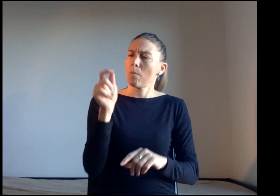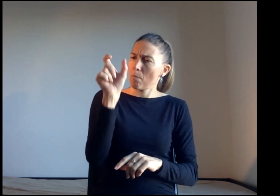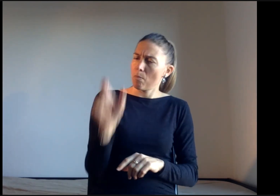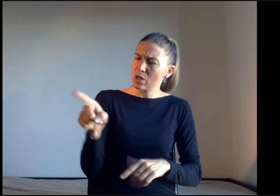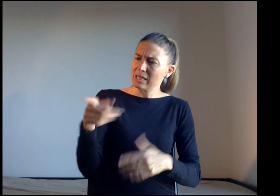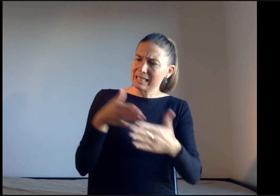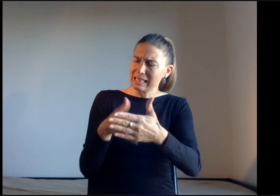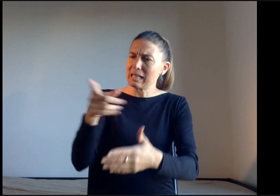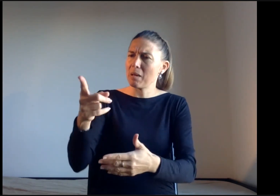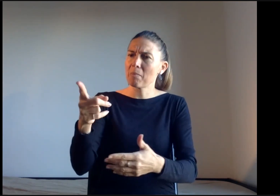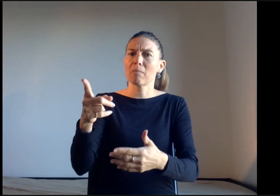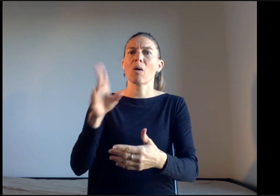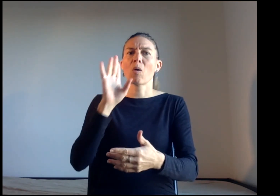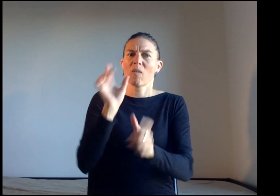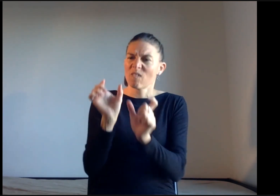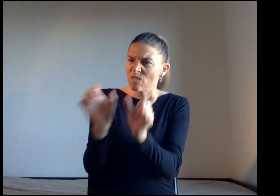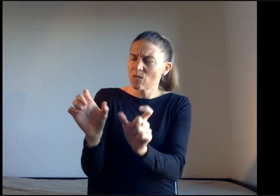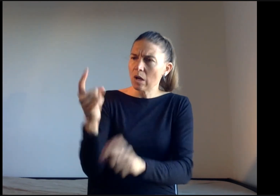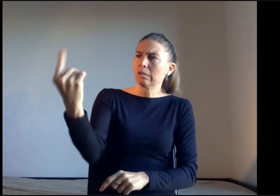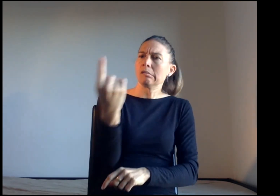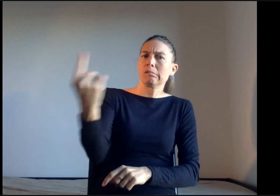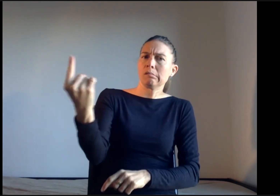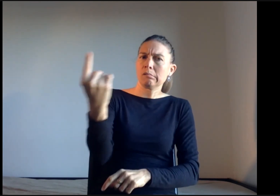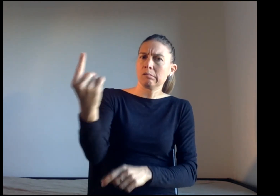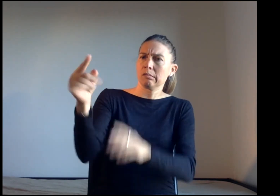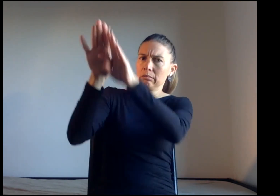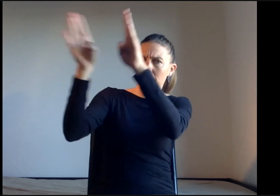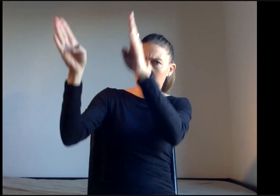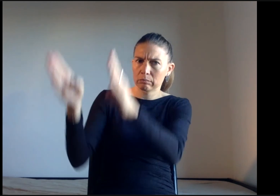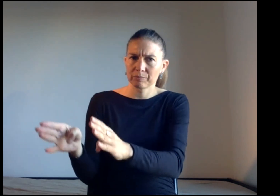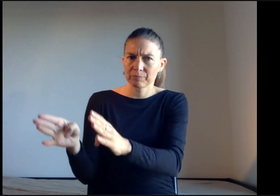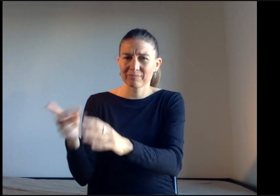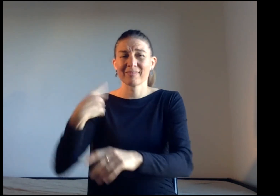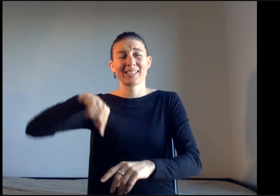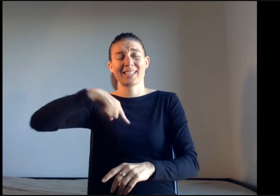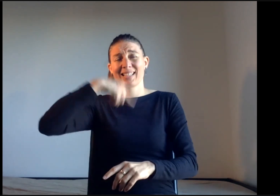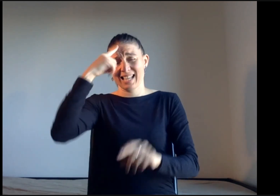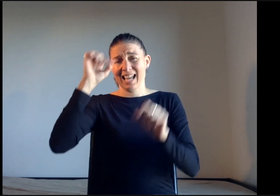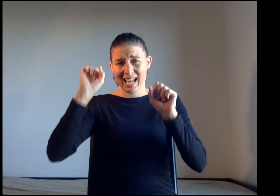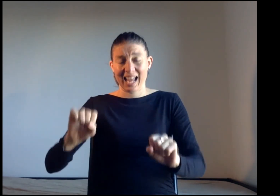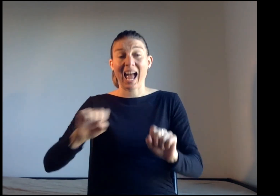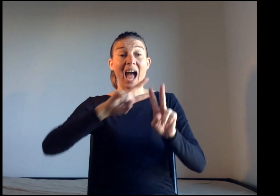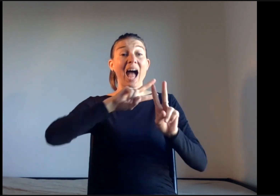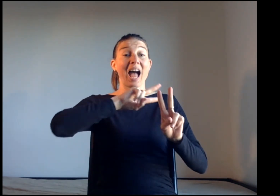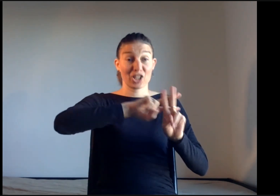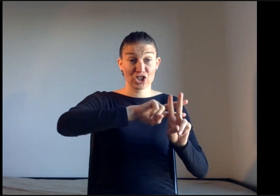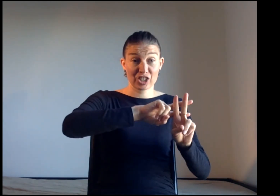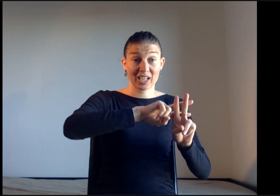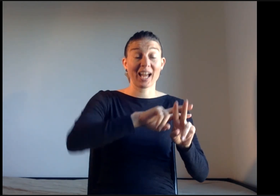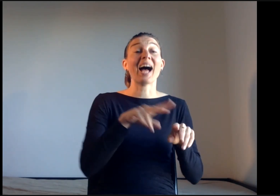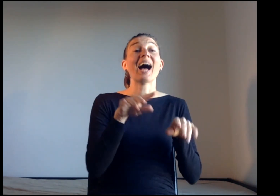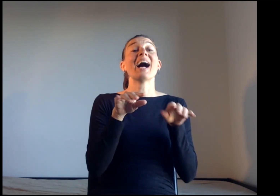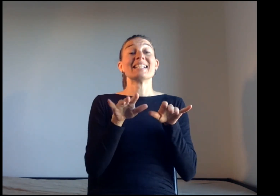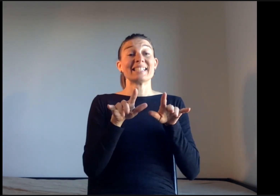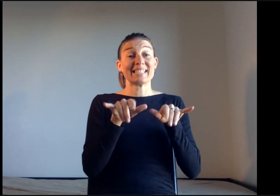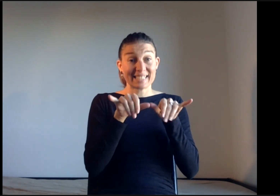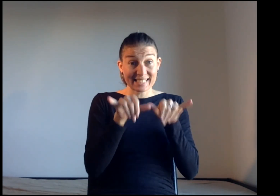We can write a new hashtag, "stay safe staying at home".